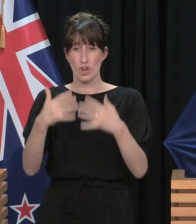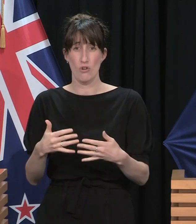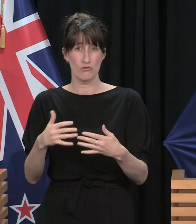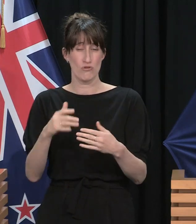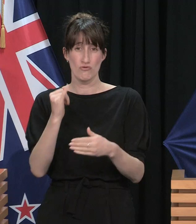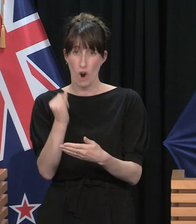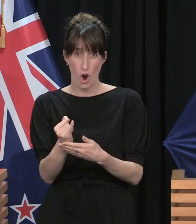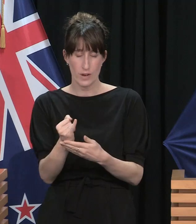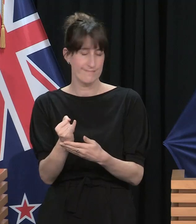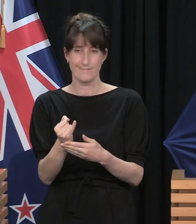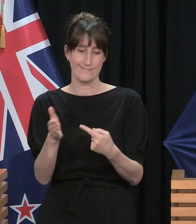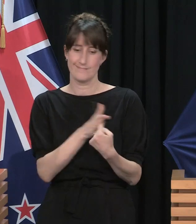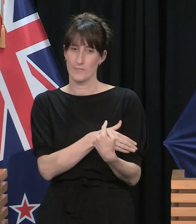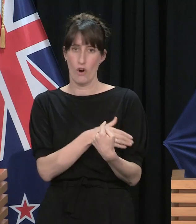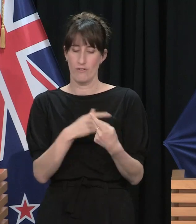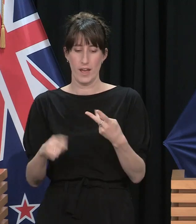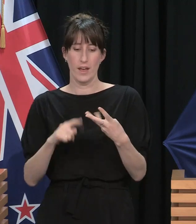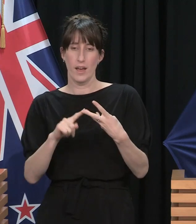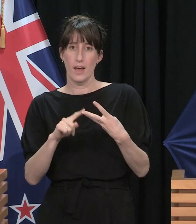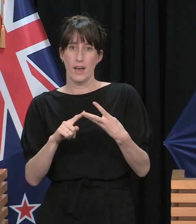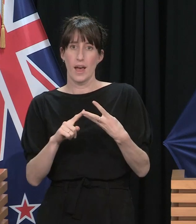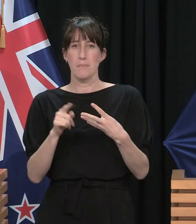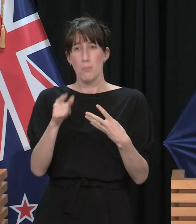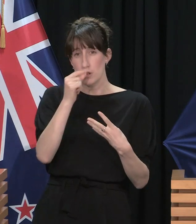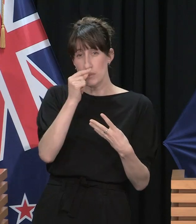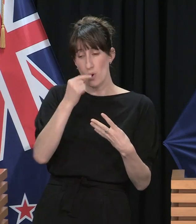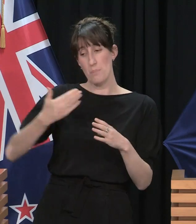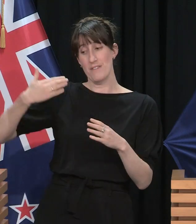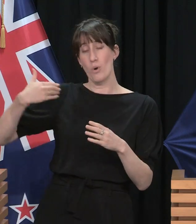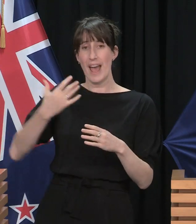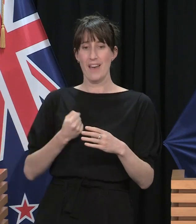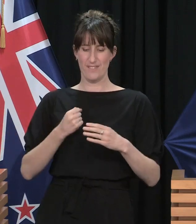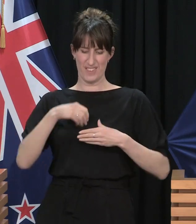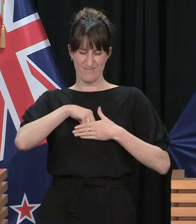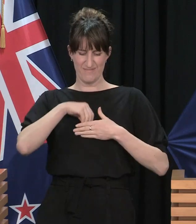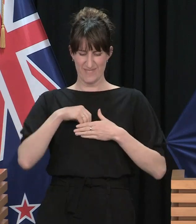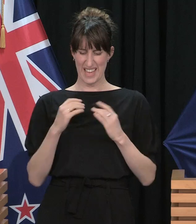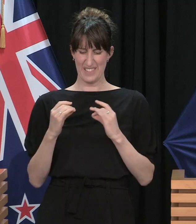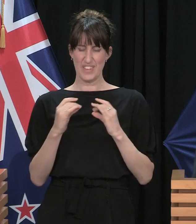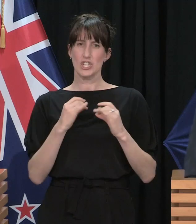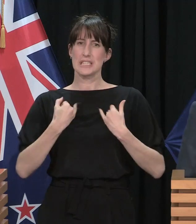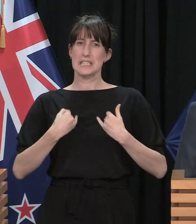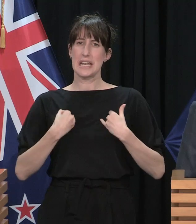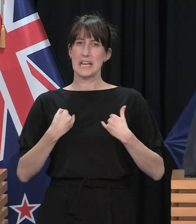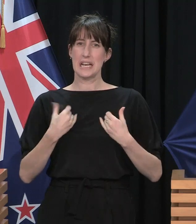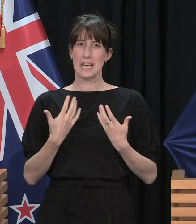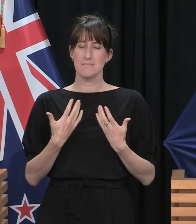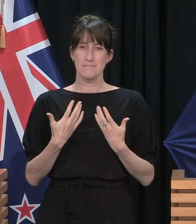now been ruled out. The second is that it may have been an old infection that has